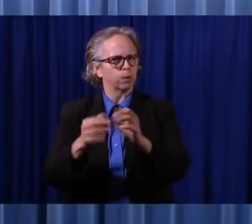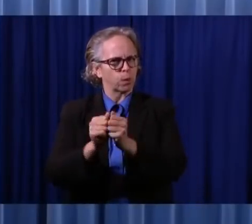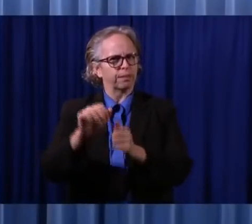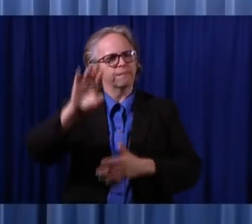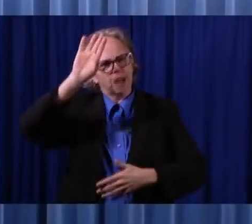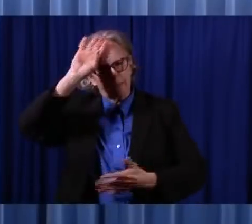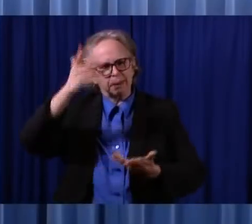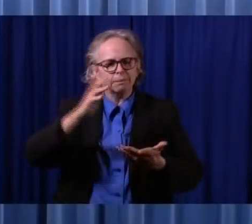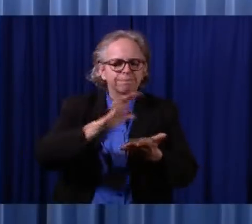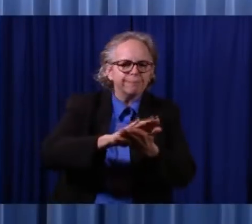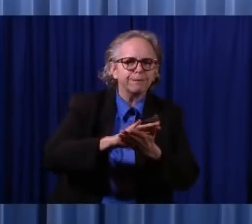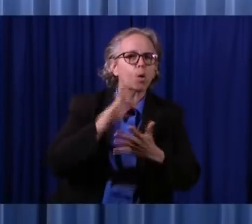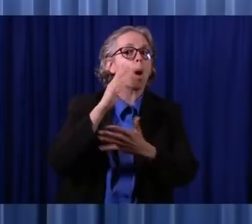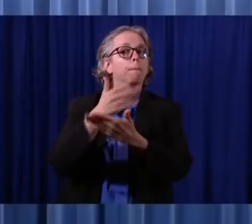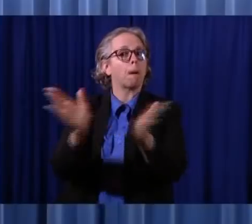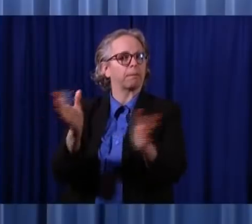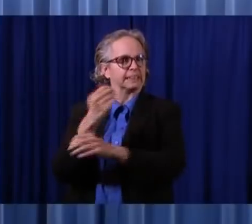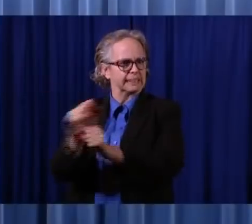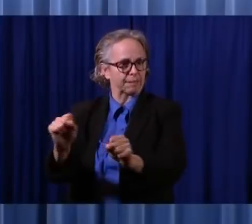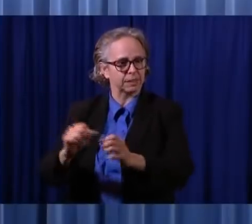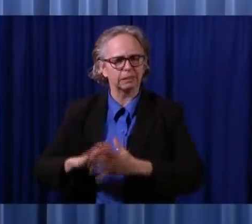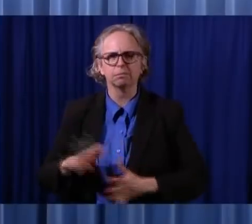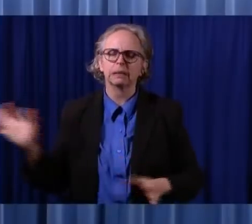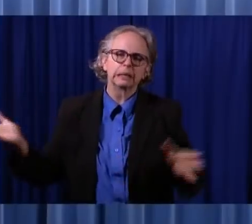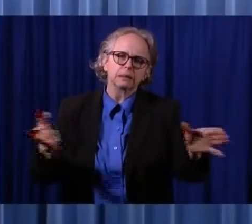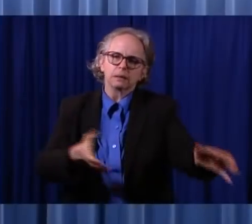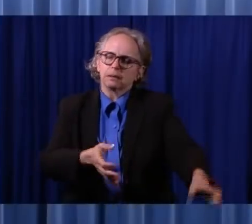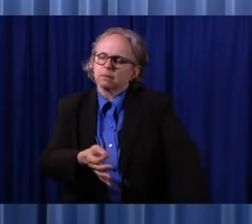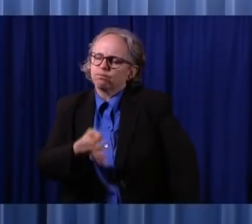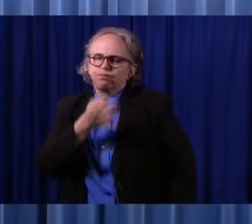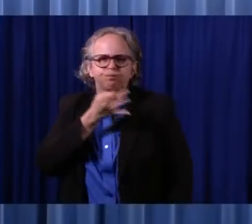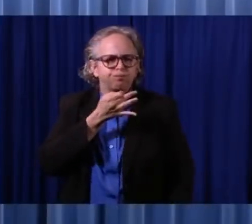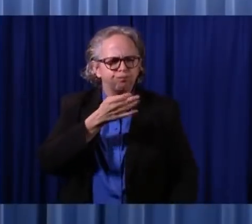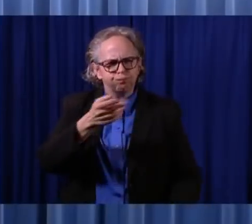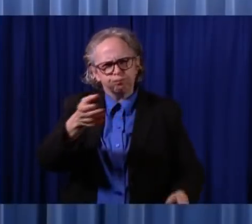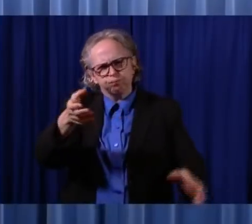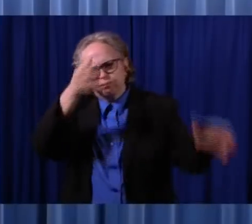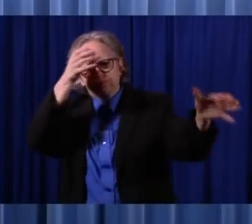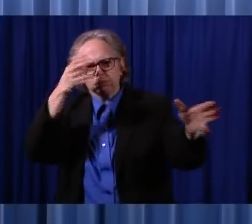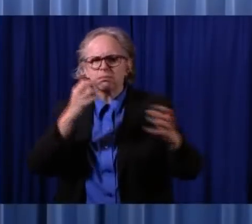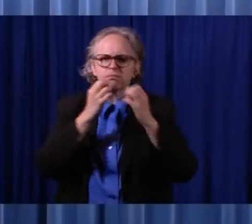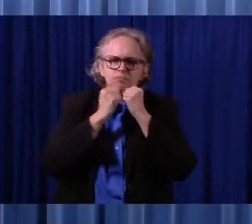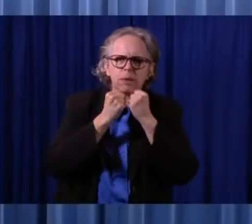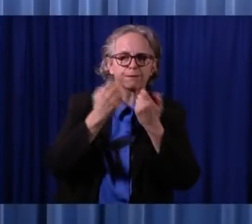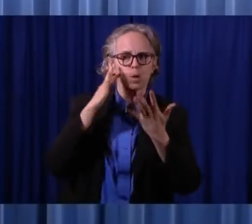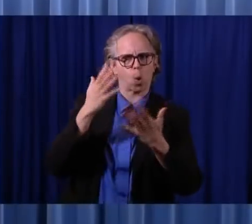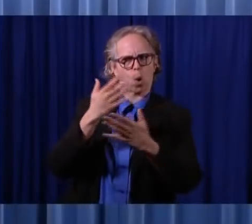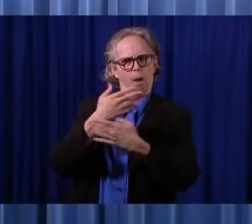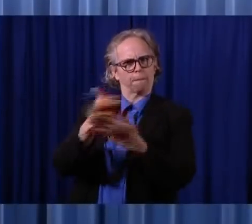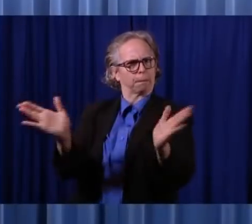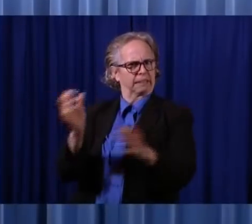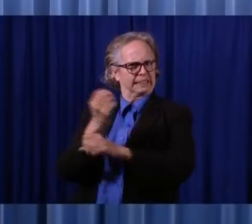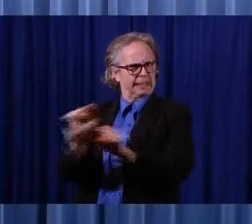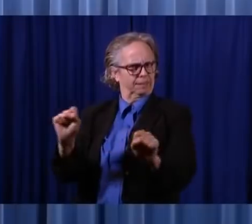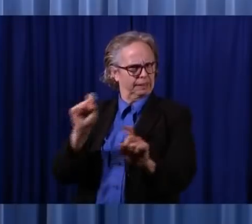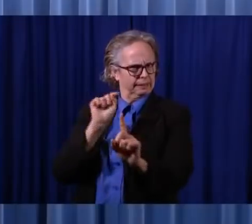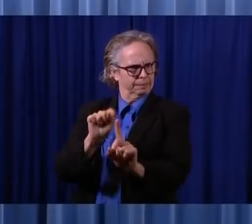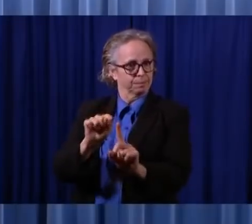BATTALION CHIEF IN 2013, JUST MOST RECENT JOB EDUCATING AND TRAINING STUDENTS FOR PUBLIC SERVICE AND SAFETY CAREERS AS DIRECTOR OF THE CENTRAL OHIO TECHNICAL COLLEGE INSTITUTE FOR PUBLIC SERVICE AND SAFETY, KEVIN BRINGS A WEALTH OF